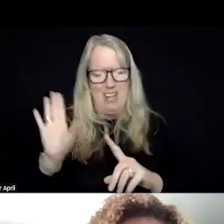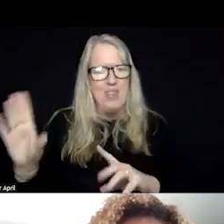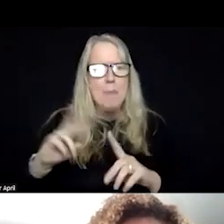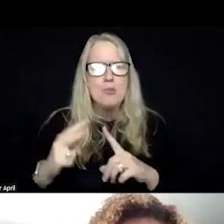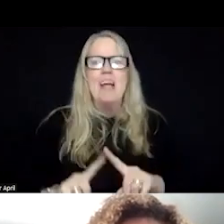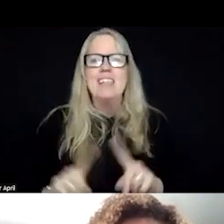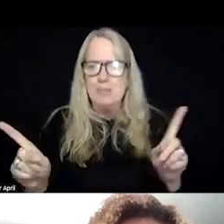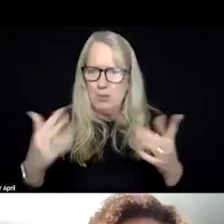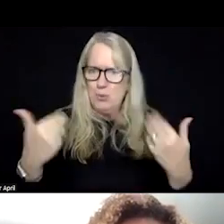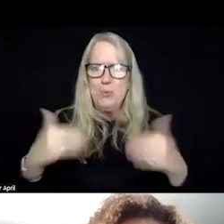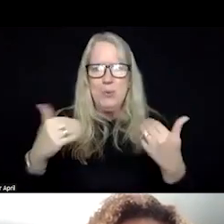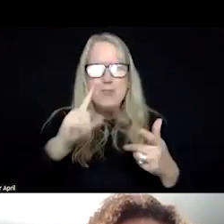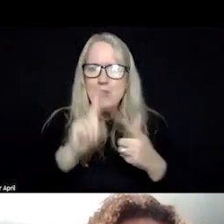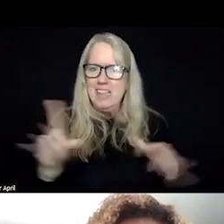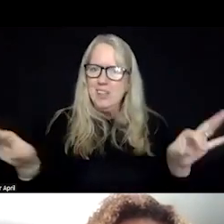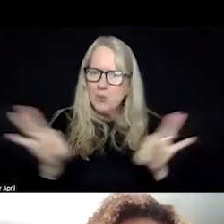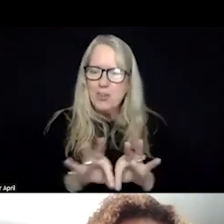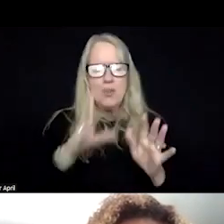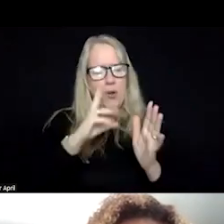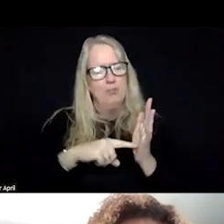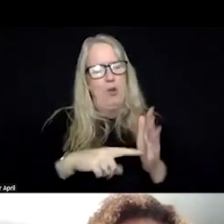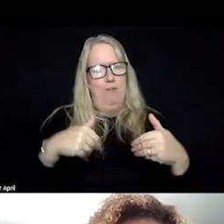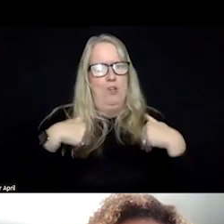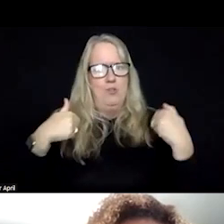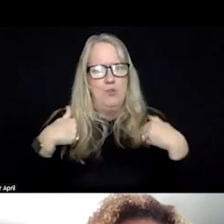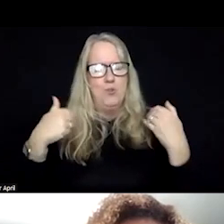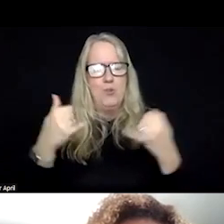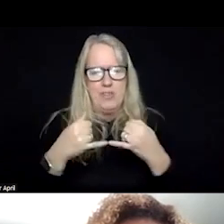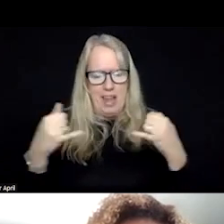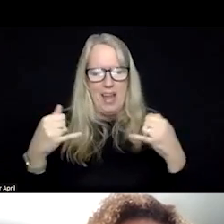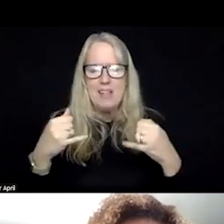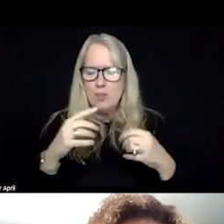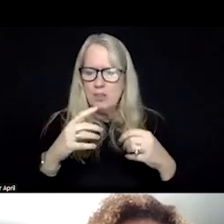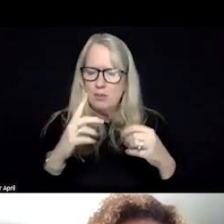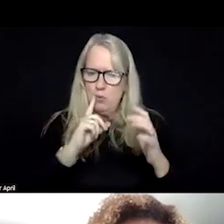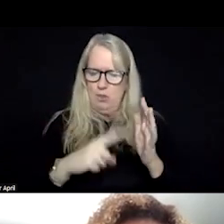CRITICAL WAY THAT THE LIFELINE WITH TRACE AND OTHER KIDS HAVE